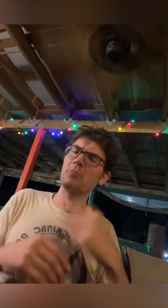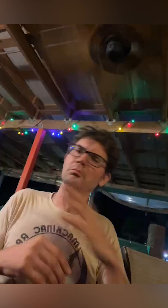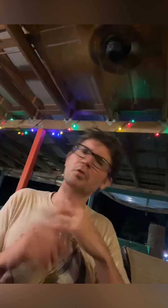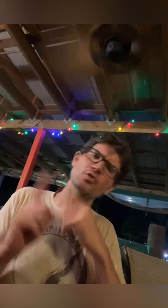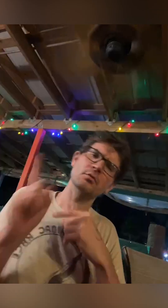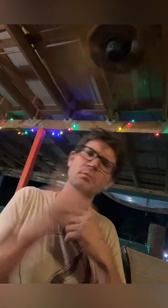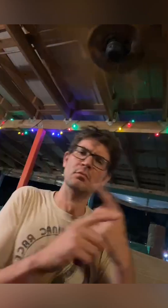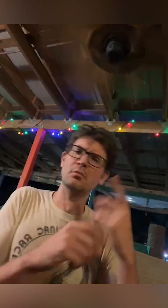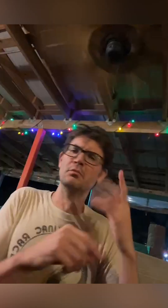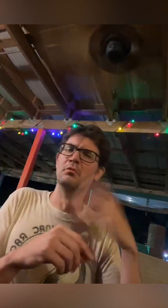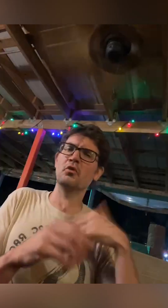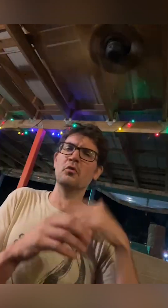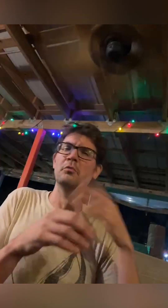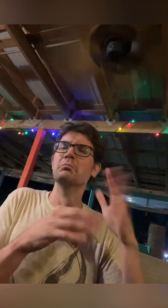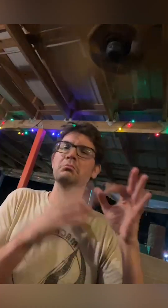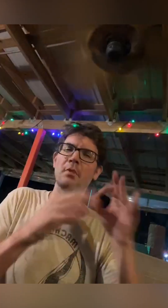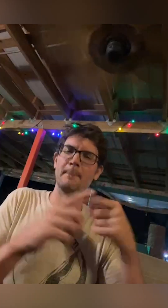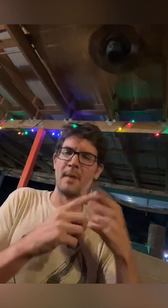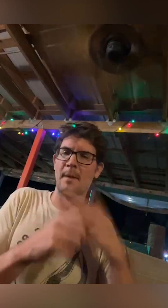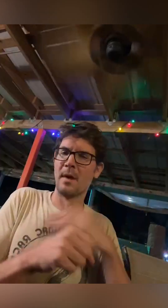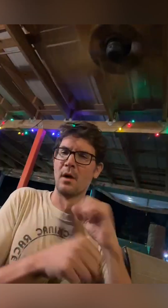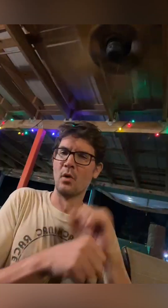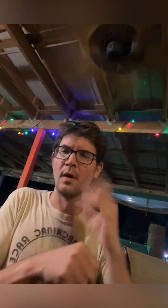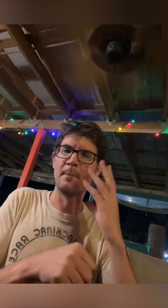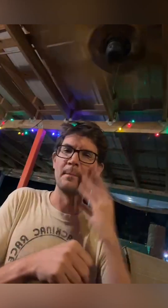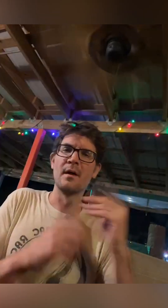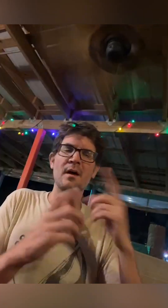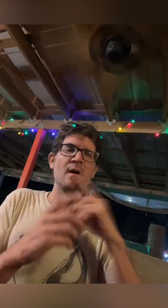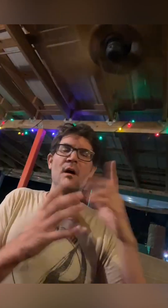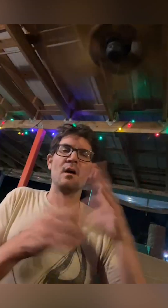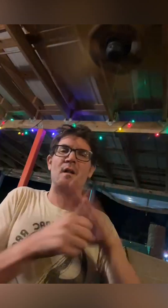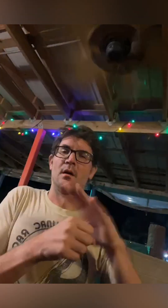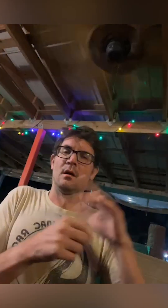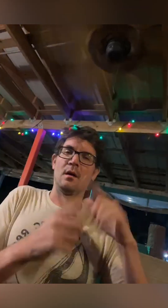I just thought, “Sure, why not?” I shared a bit about my work experience with him.